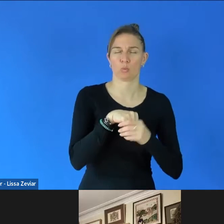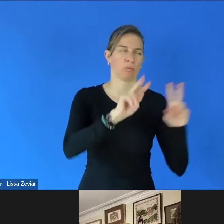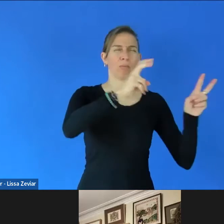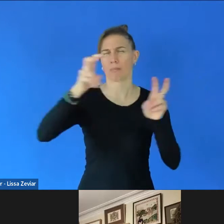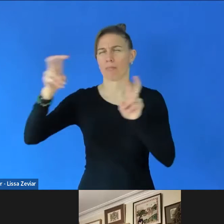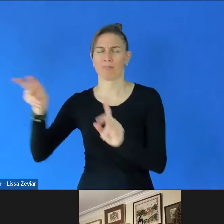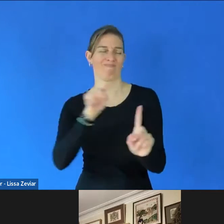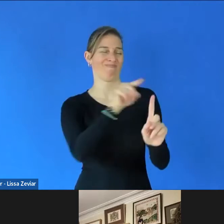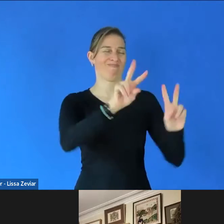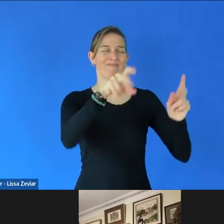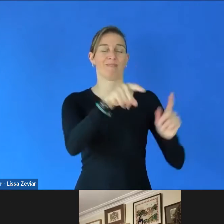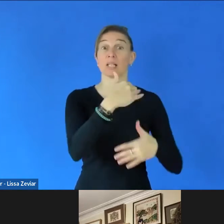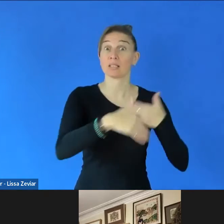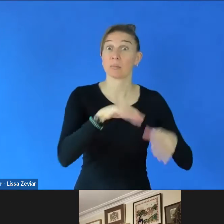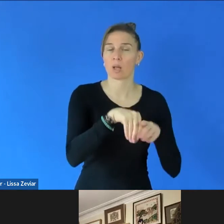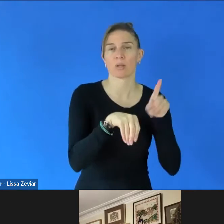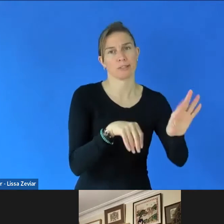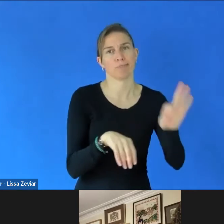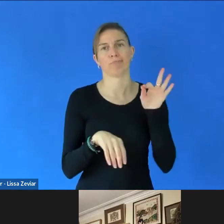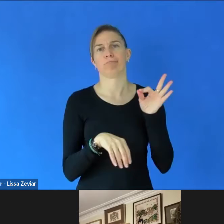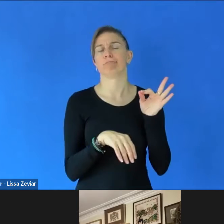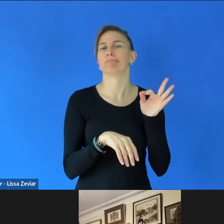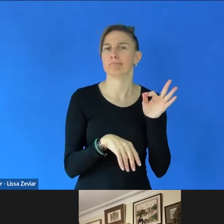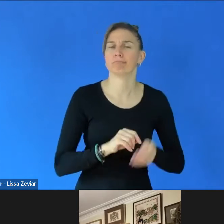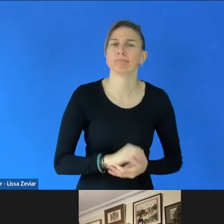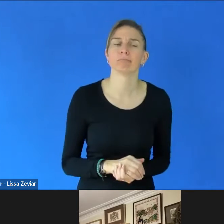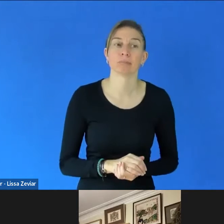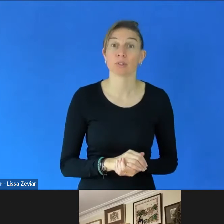After a competitive process, we identified